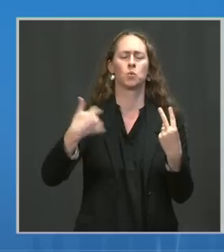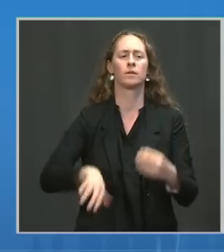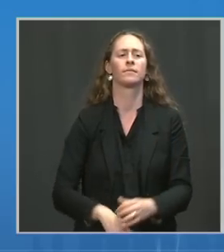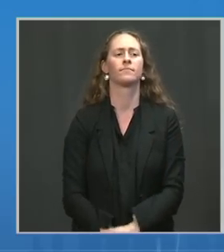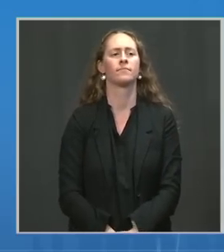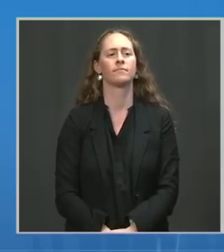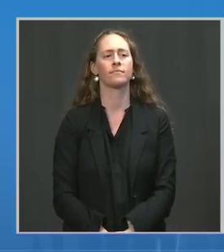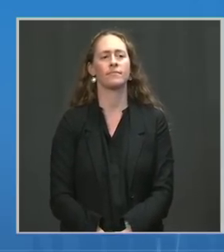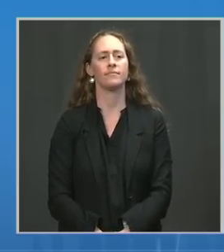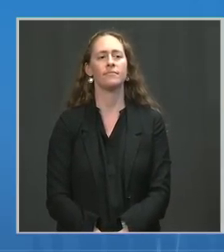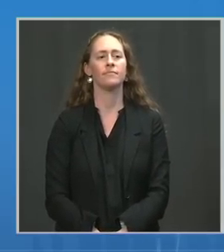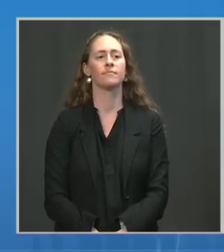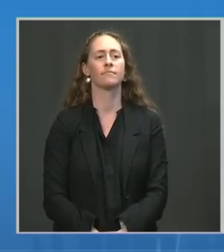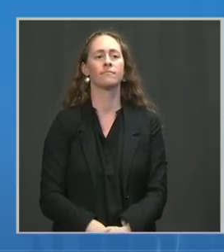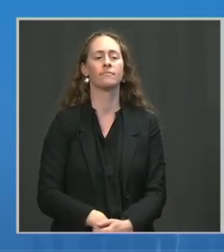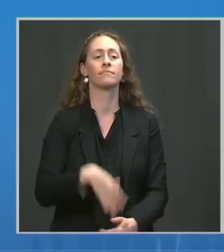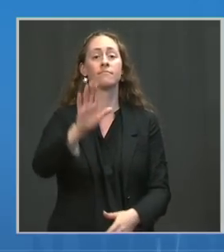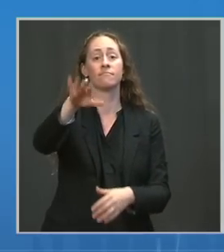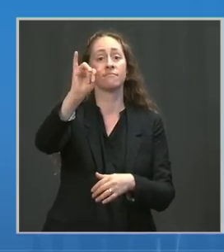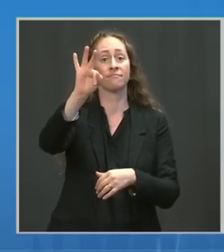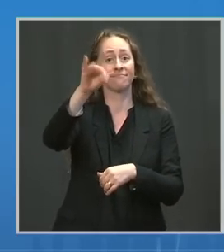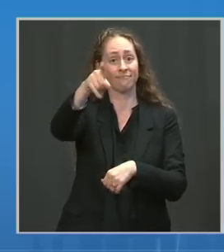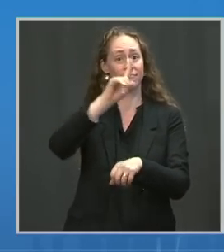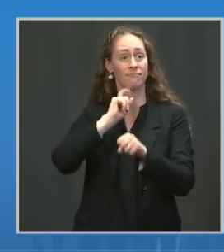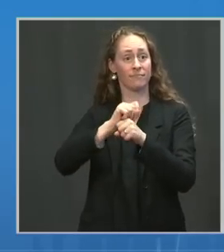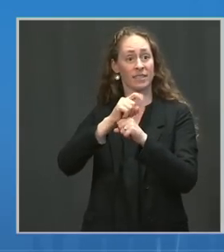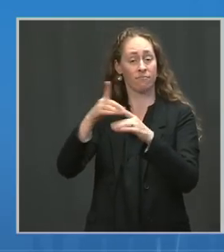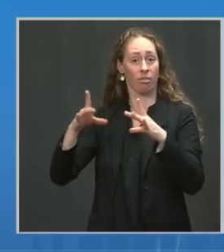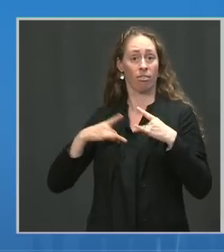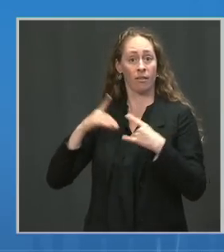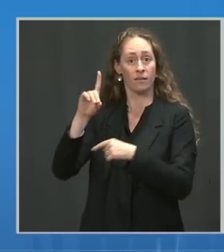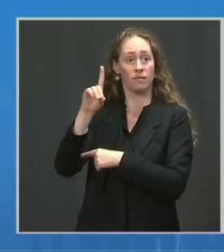result in higher viral loads. This means that those who are infected